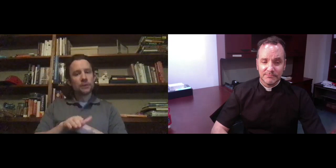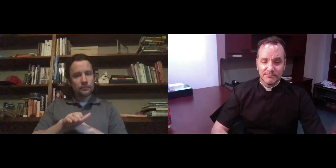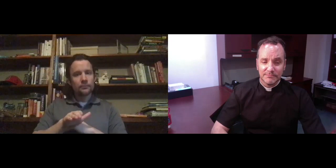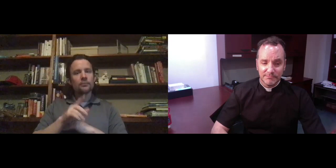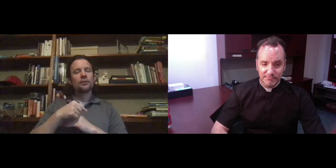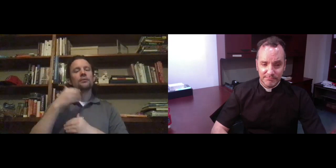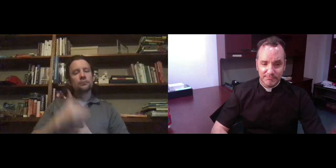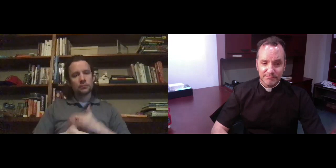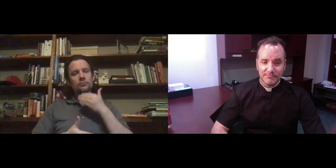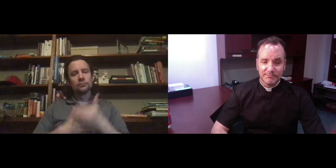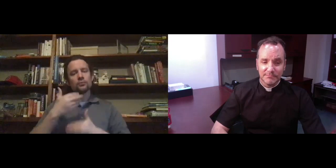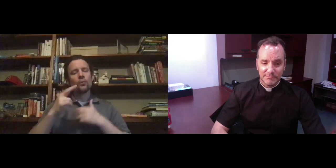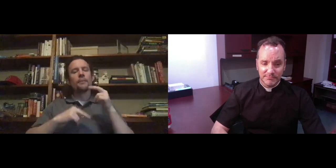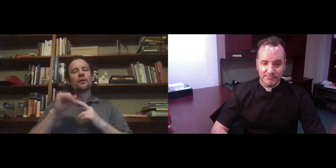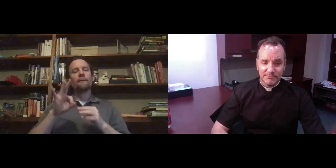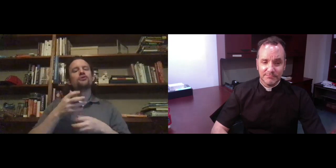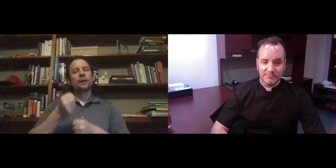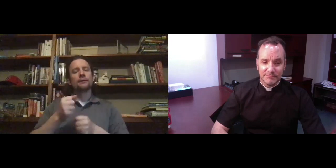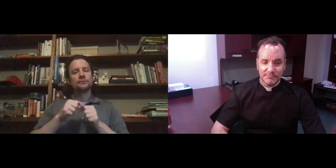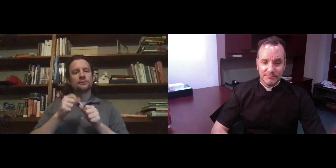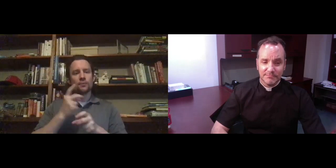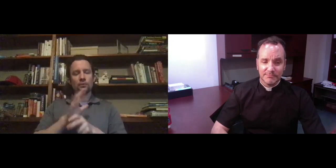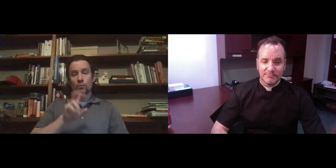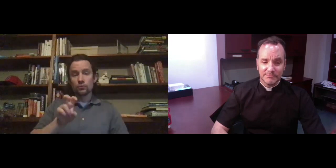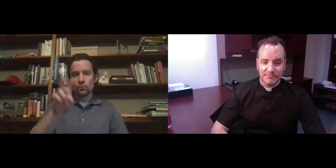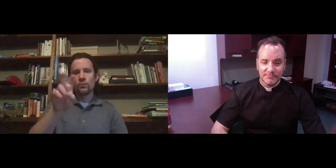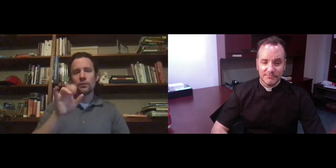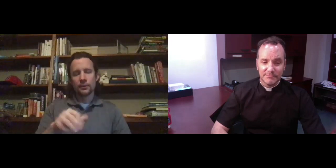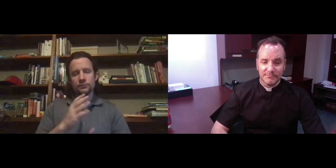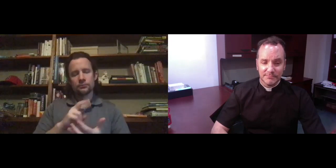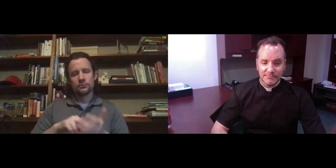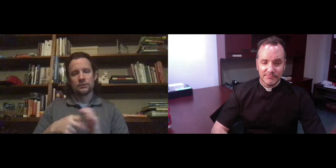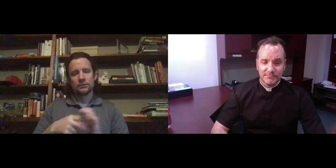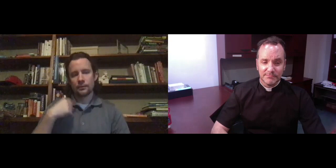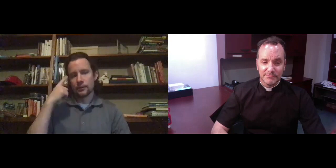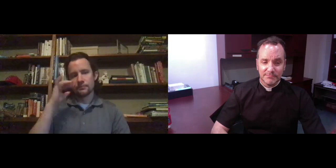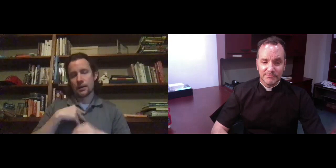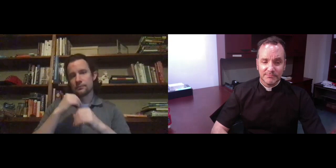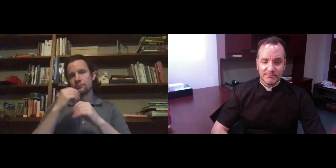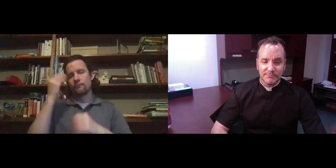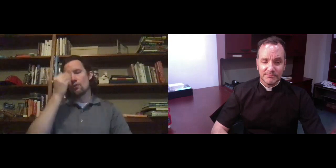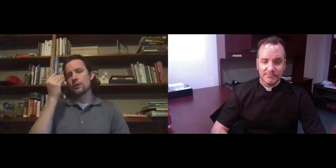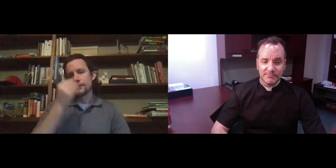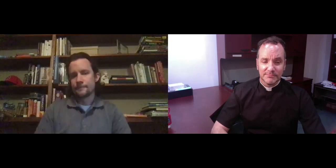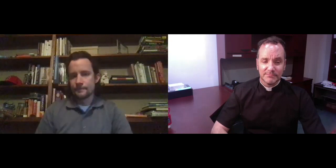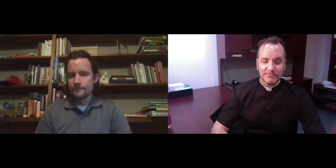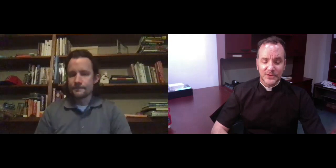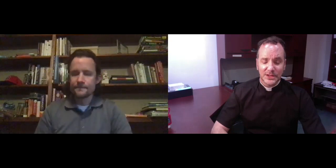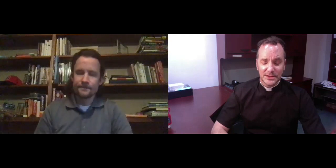things one step at a time, one day at a time in the present, in order to build up that trust for our faith journey.